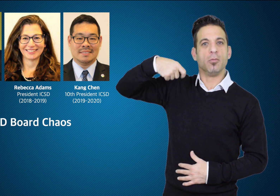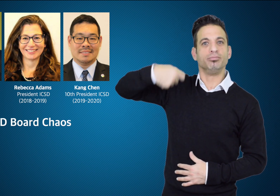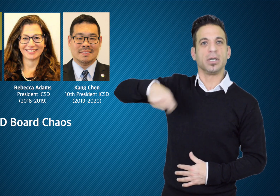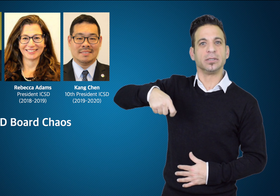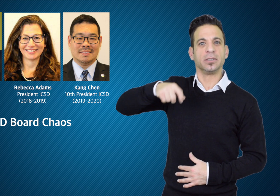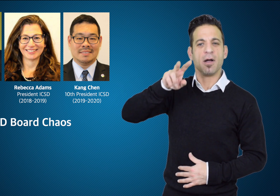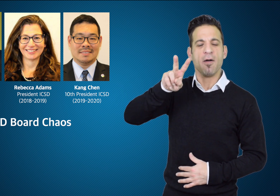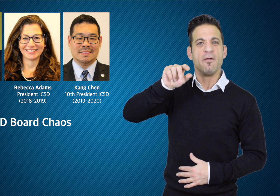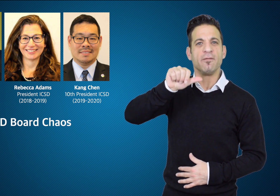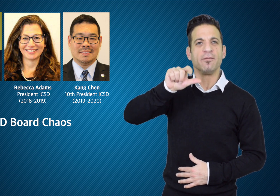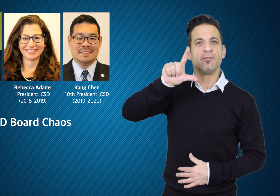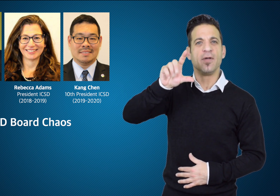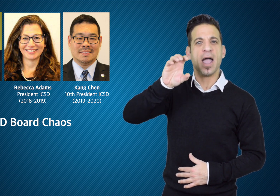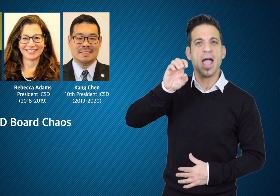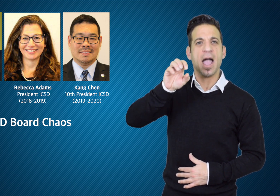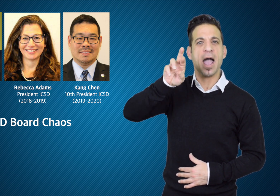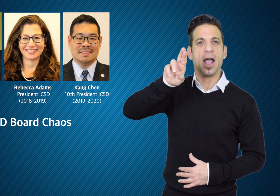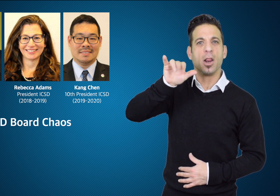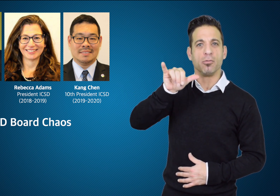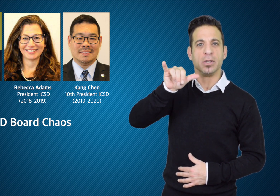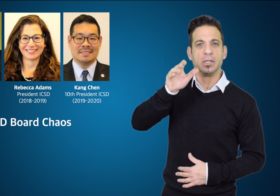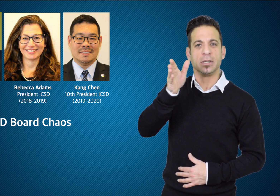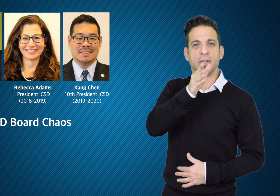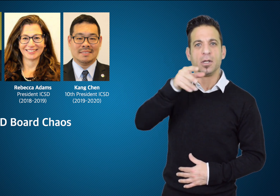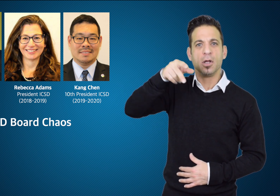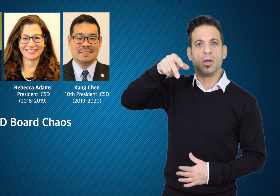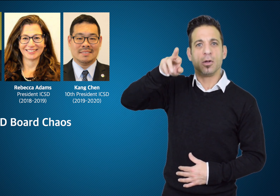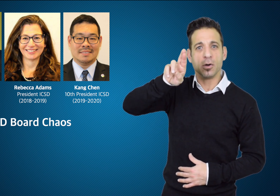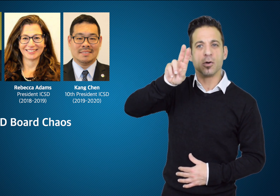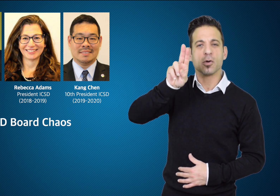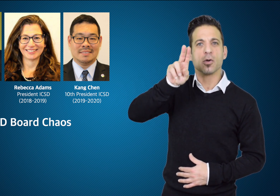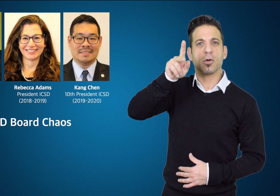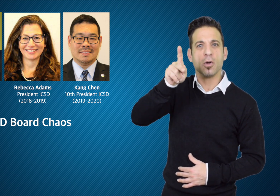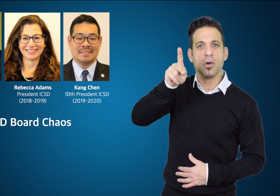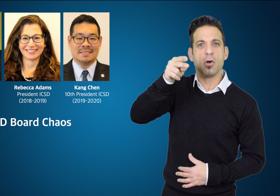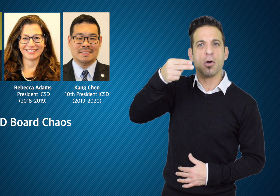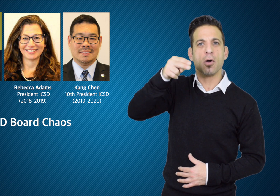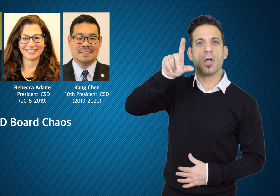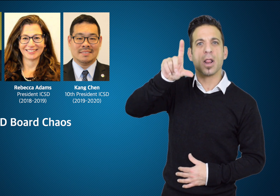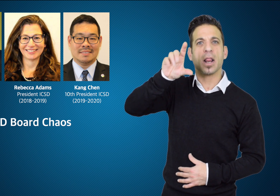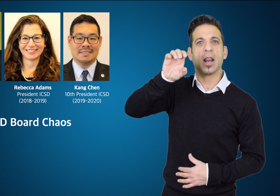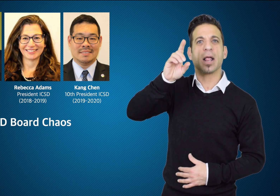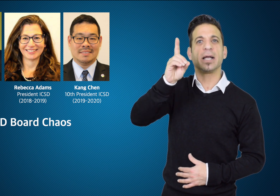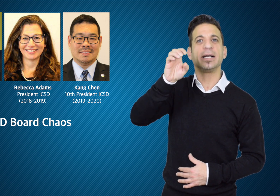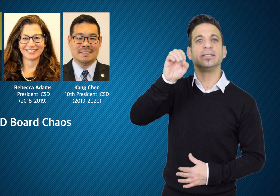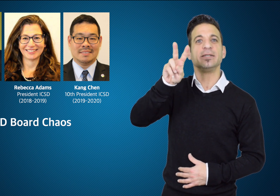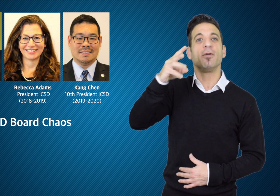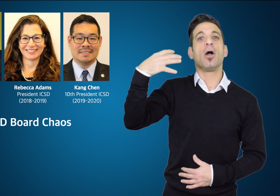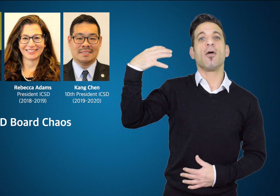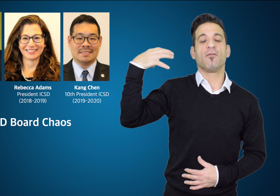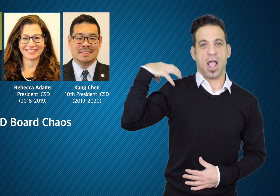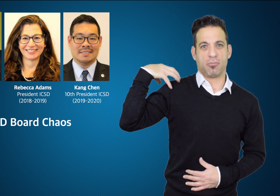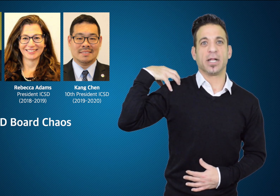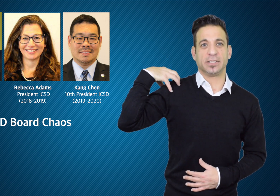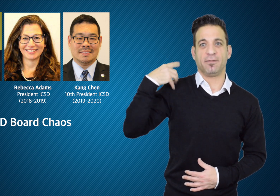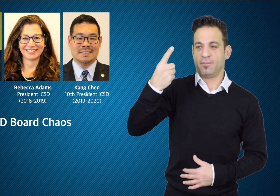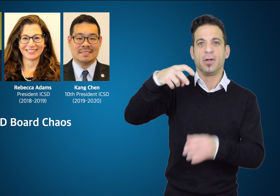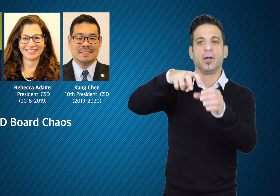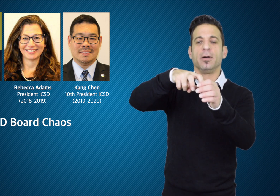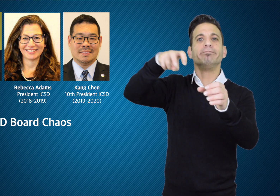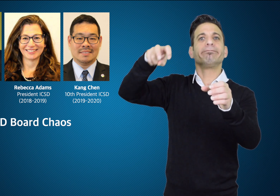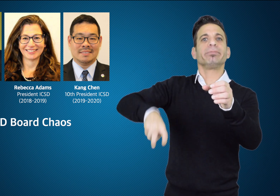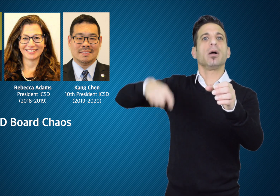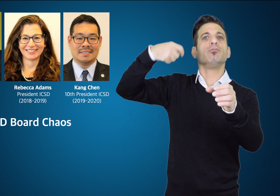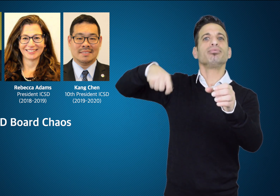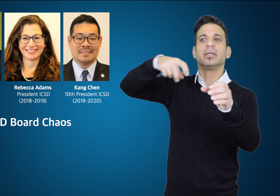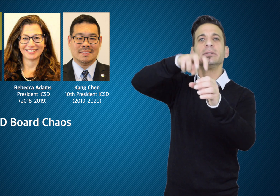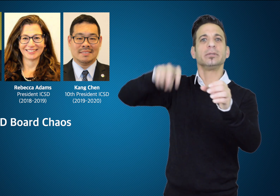after ICSD president Valery Rukhledev resigned as president of ICSD